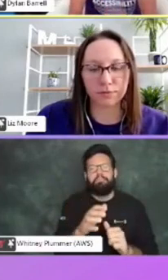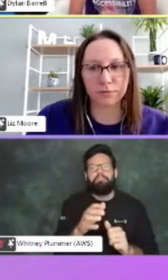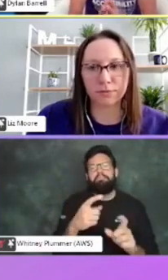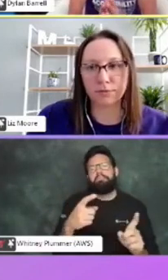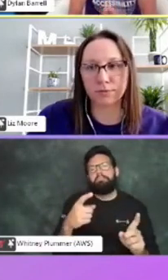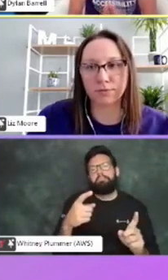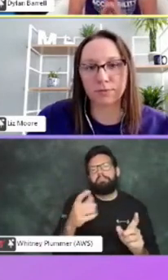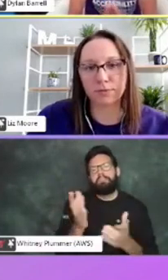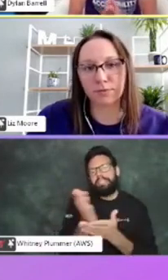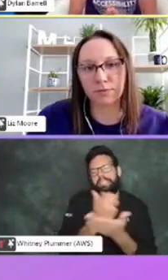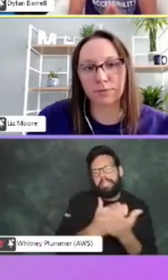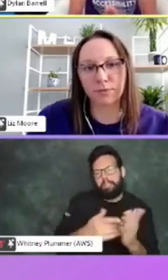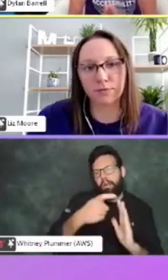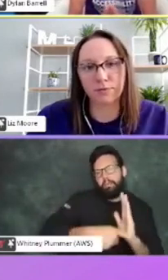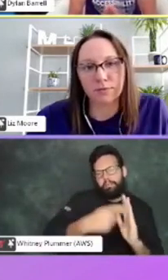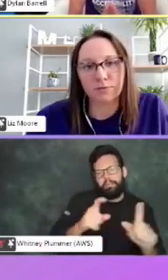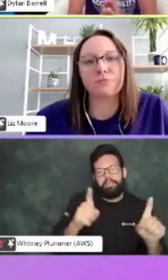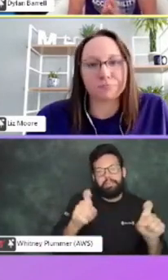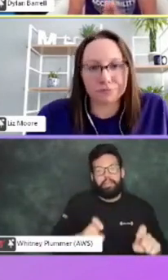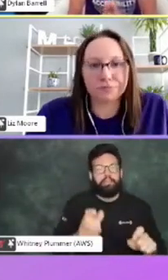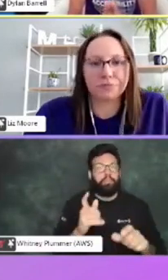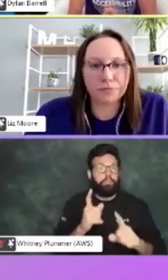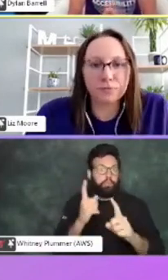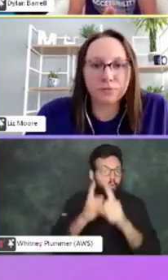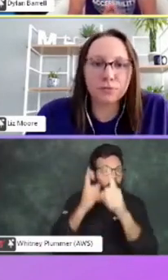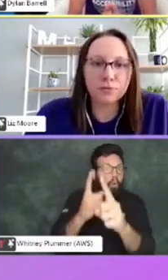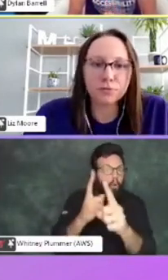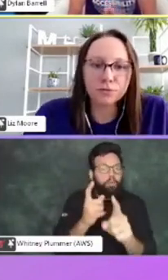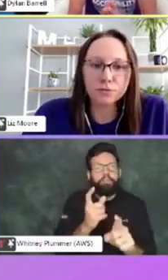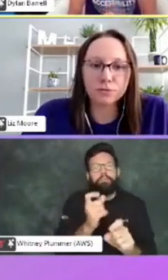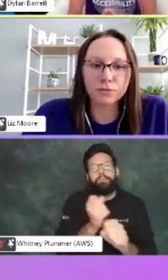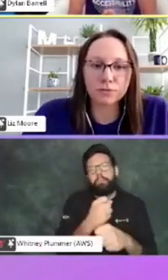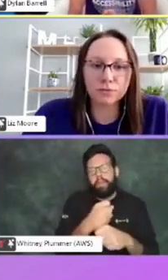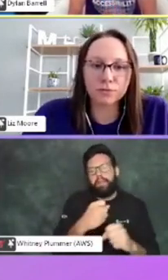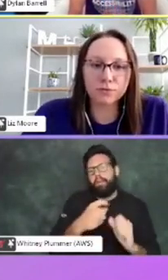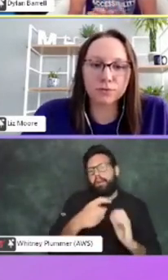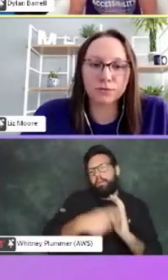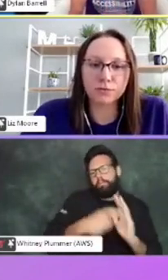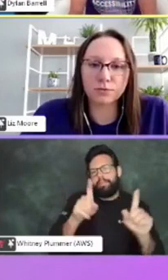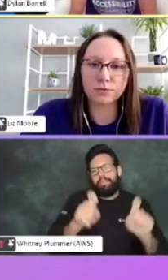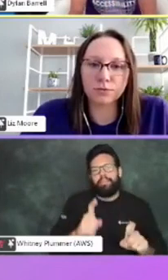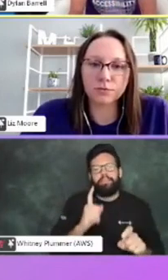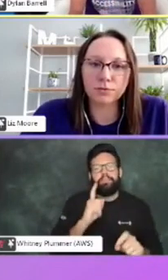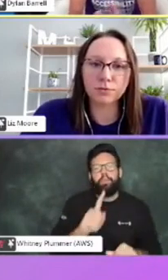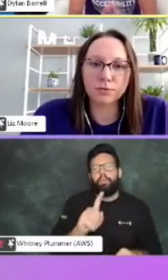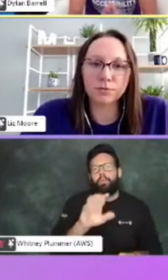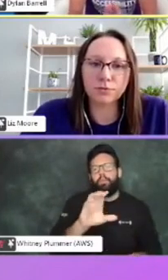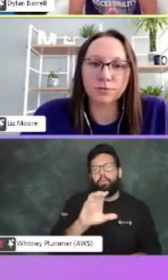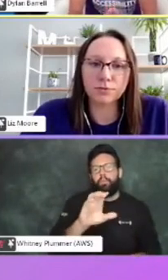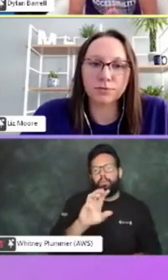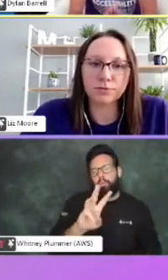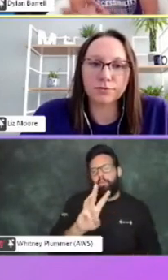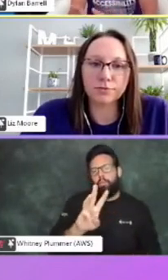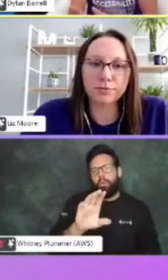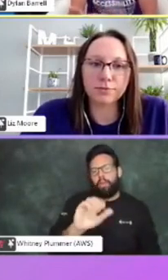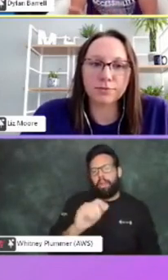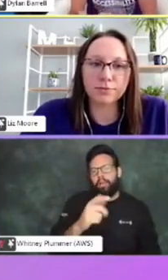for the a hundred percent of WCAG 2.1 A and AA, not 2.2, or maybe 2.2.